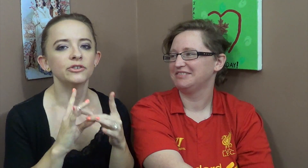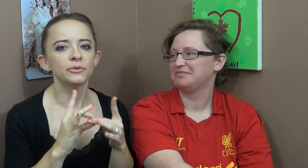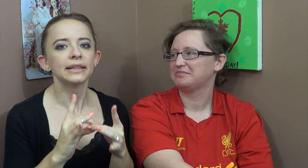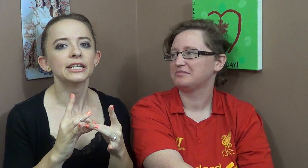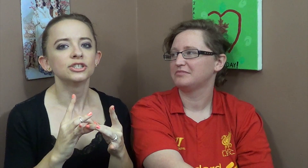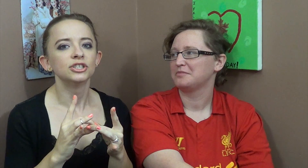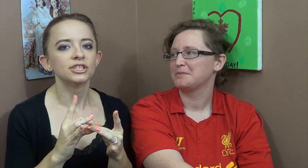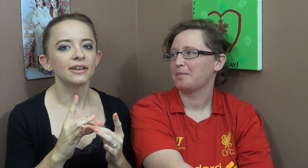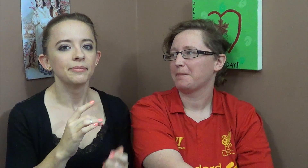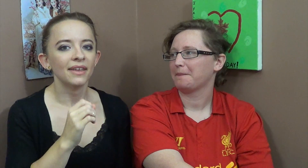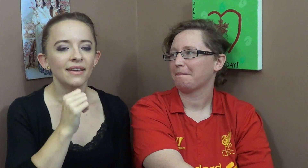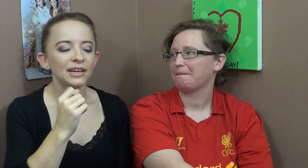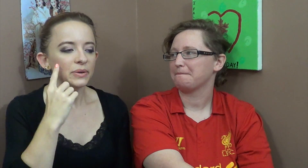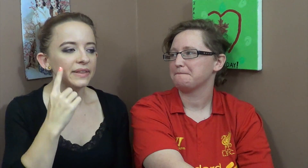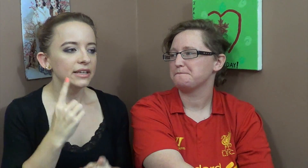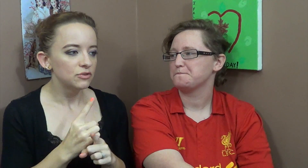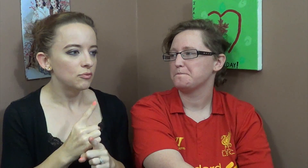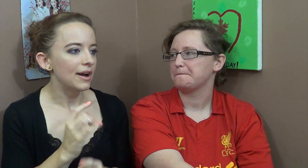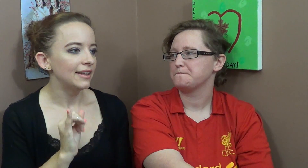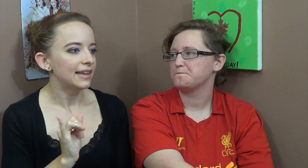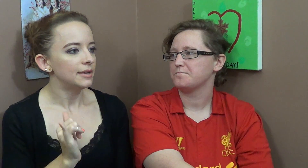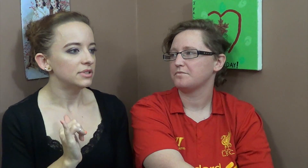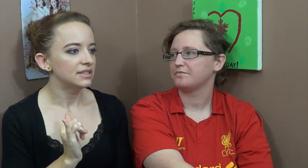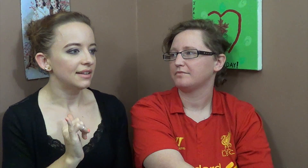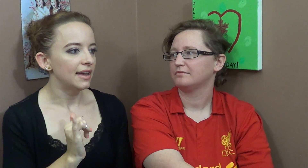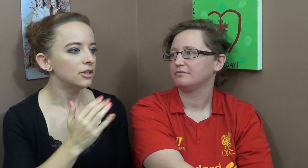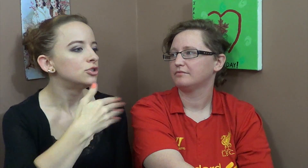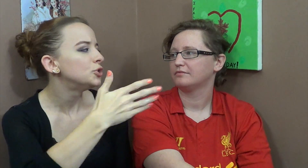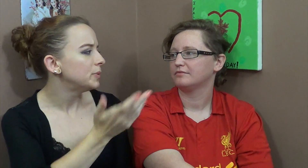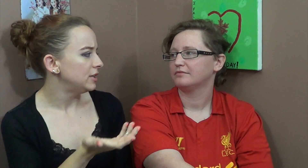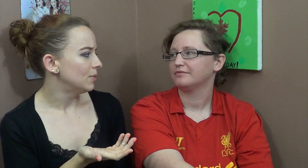in your relationship I don't think it's right that I'm just like